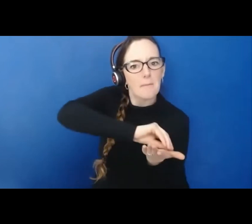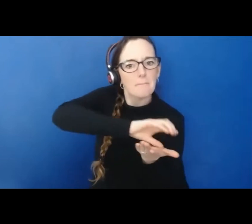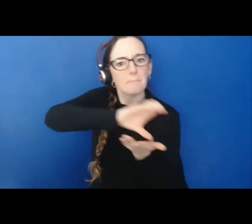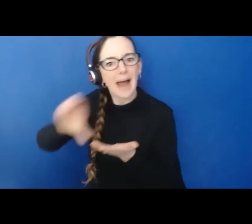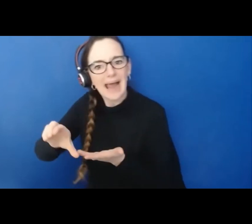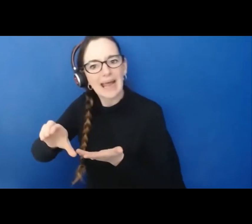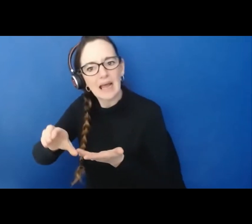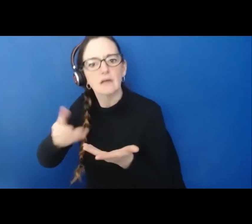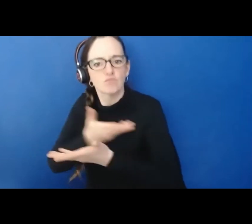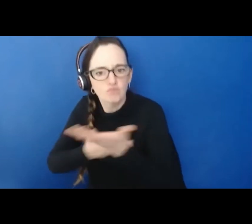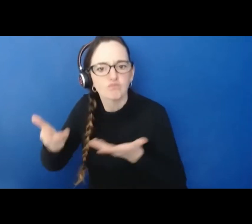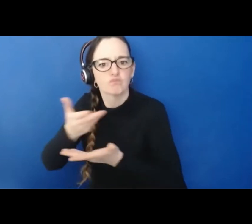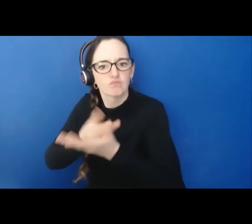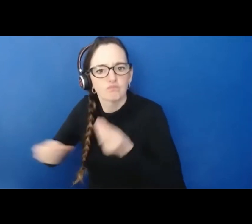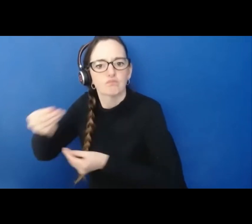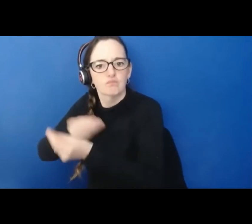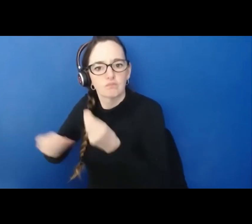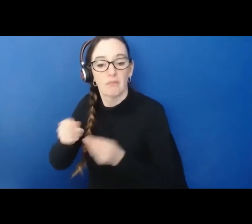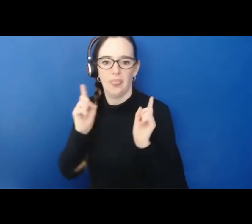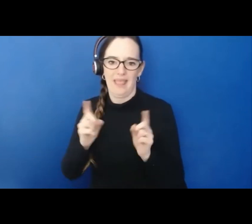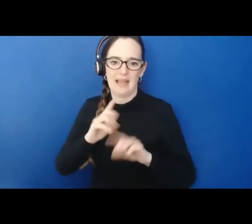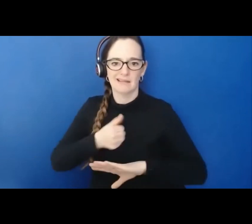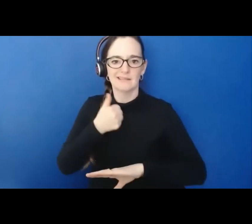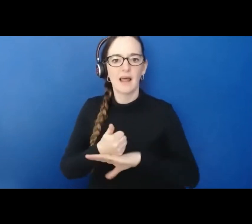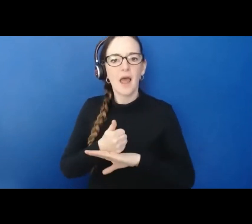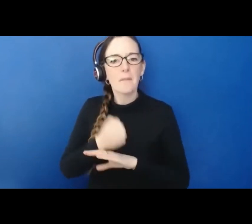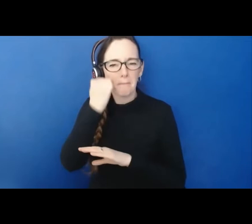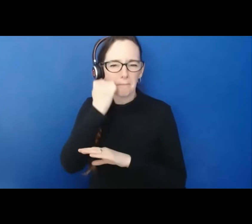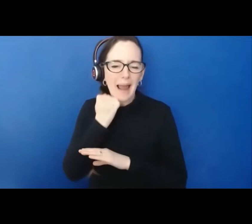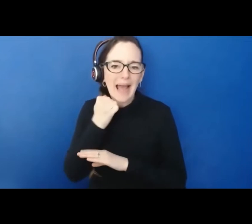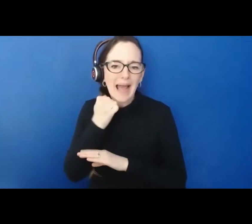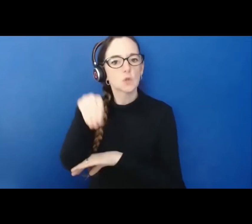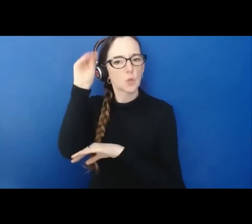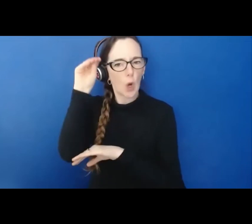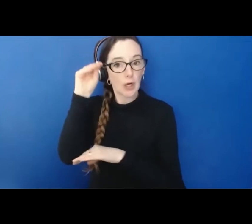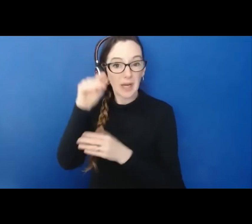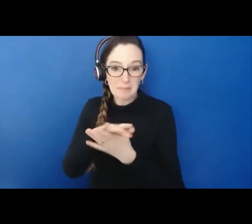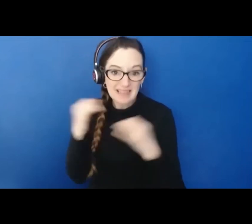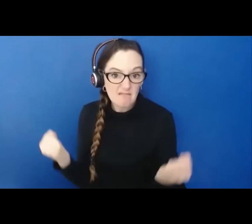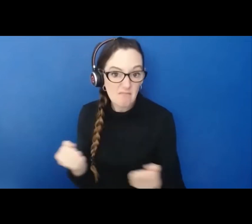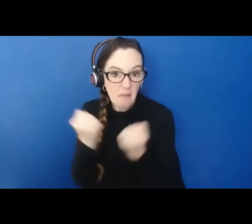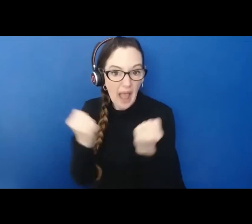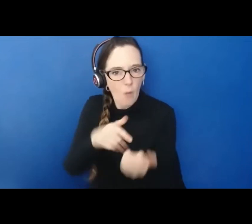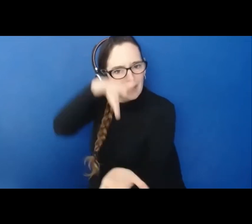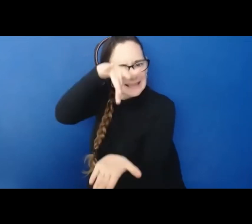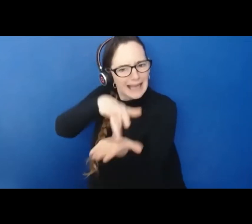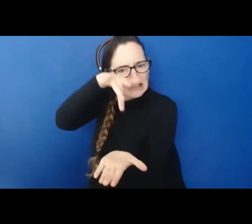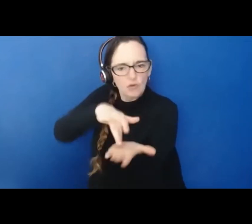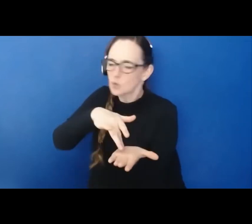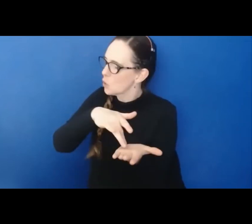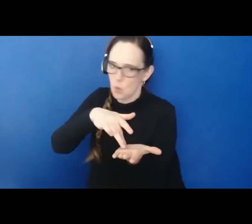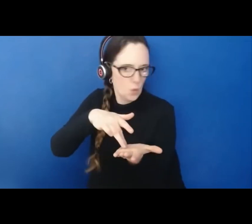So, Black Swan is a new decentralised approach to traditional art worlds templates for making.